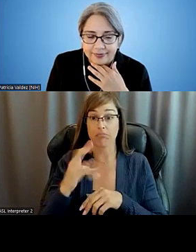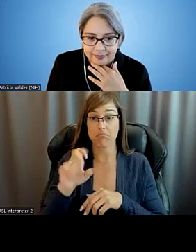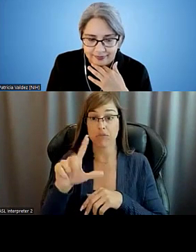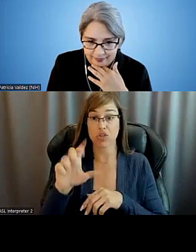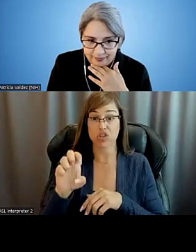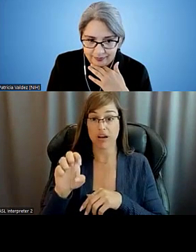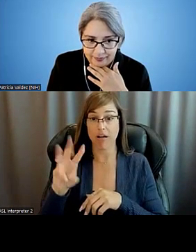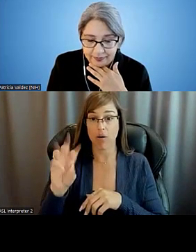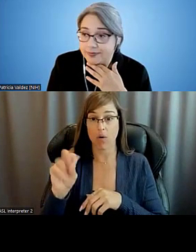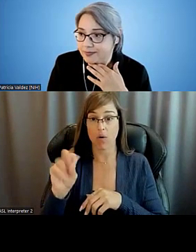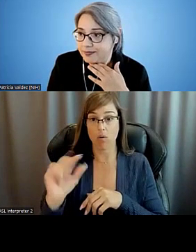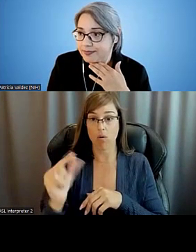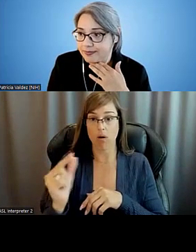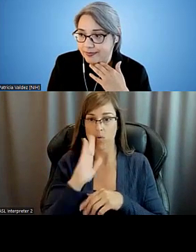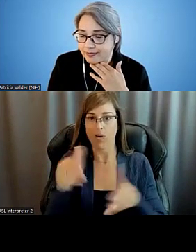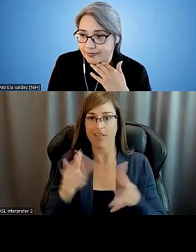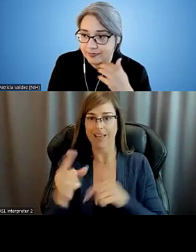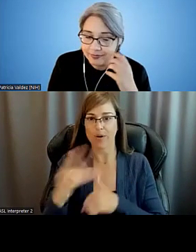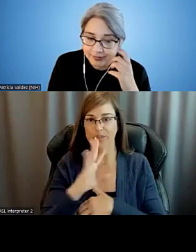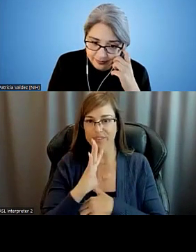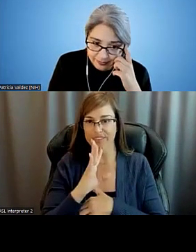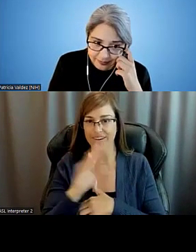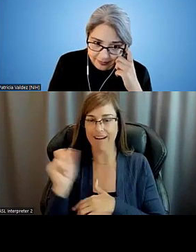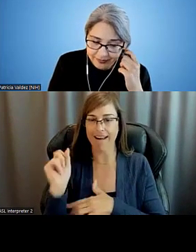I'll allow you to talk and ask you to unmute.